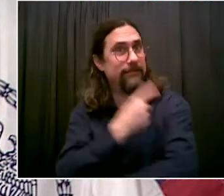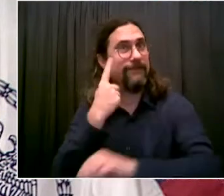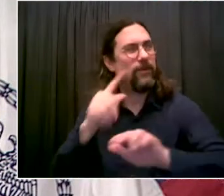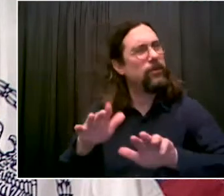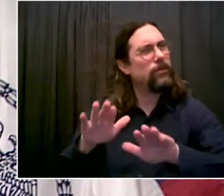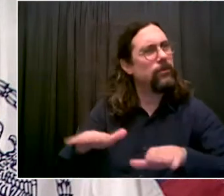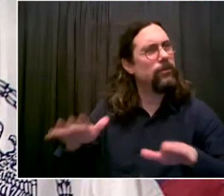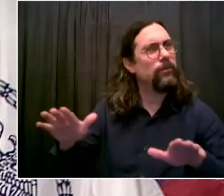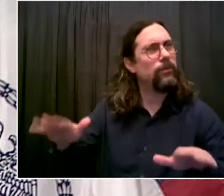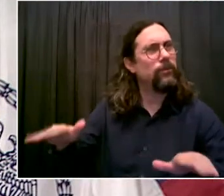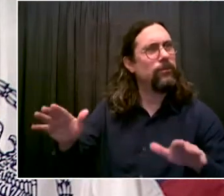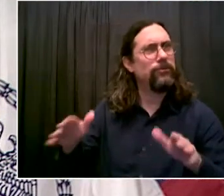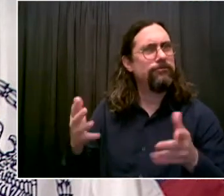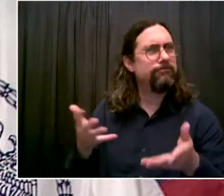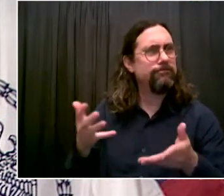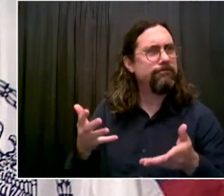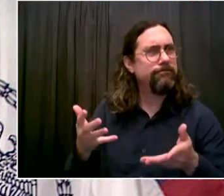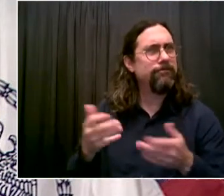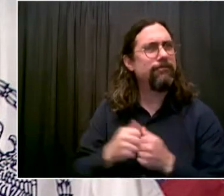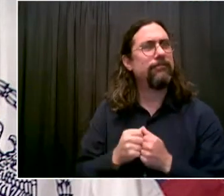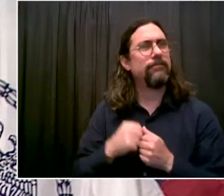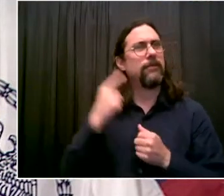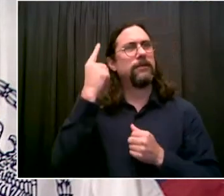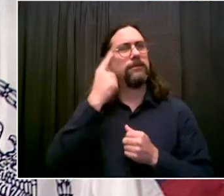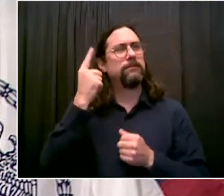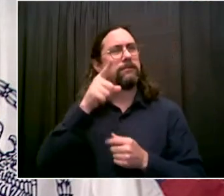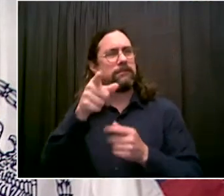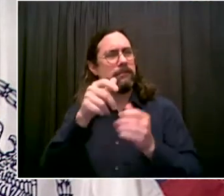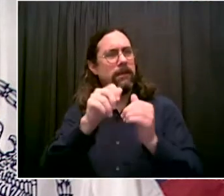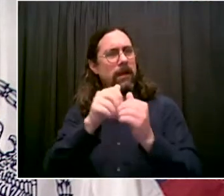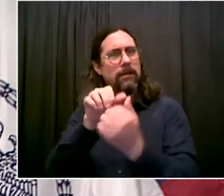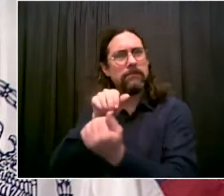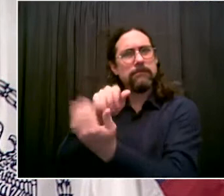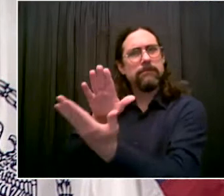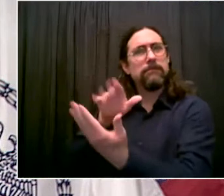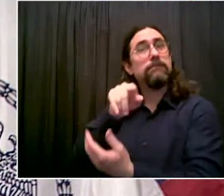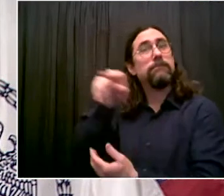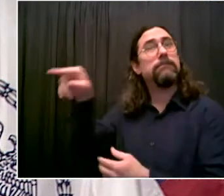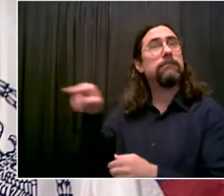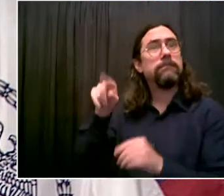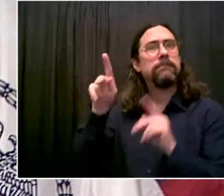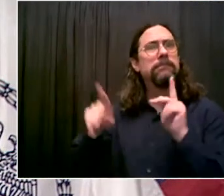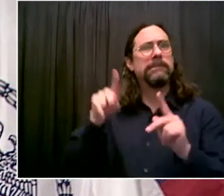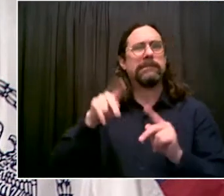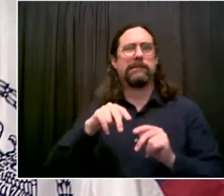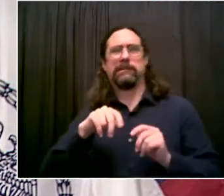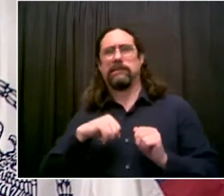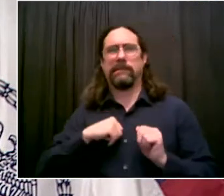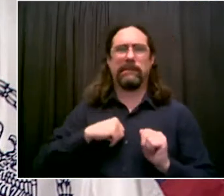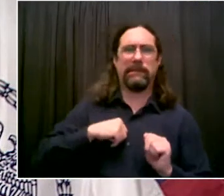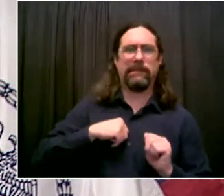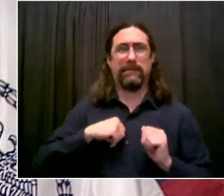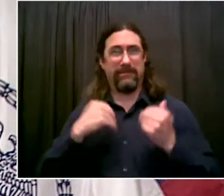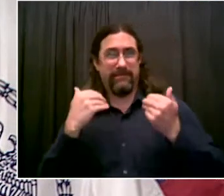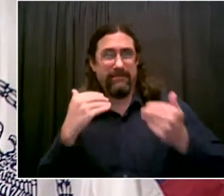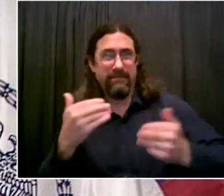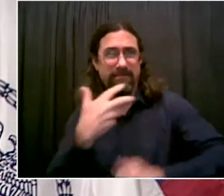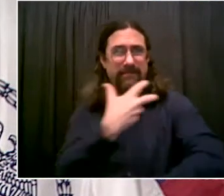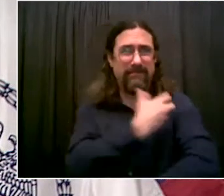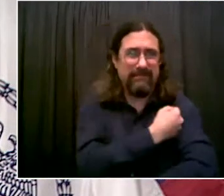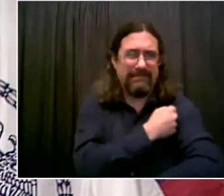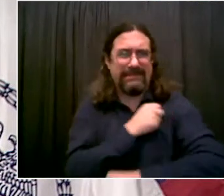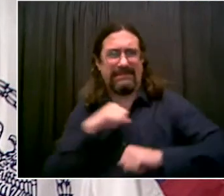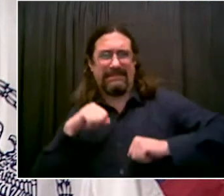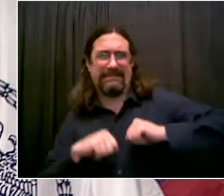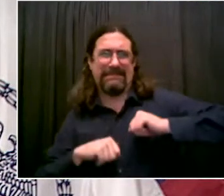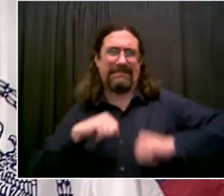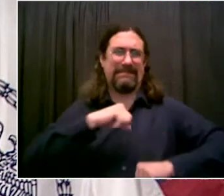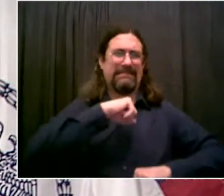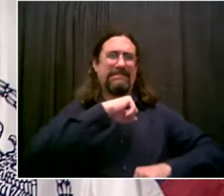CHILDREN?